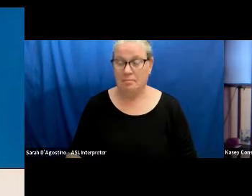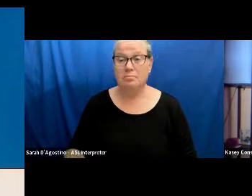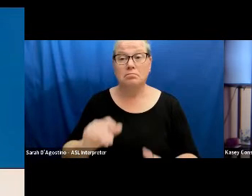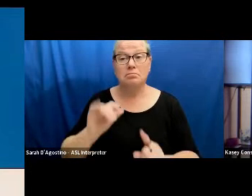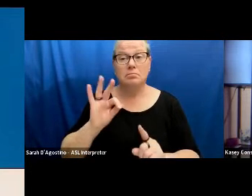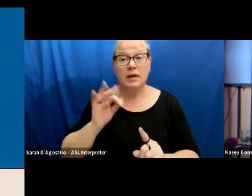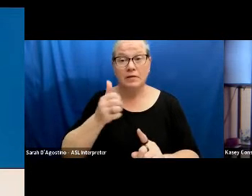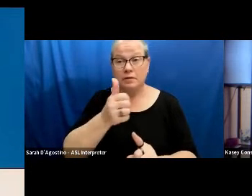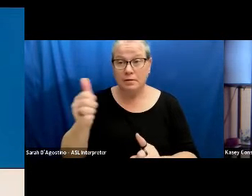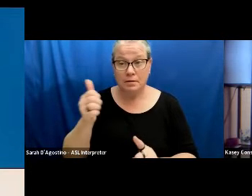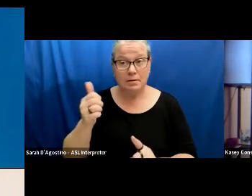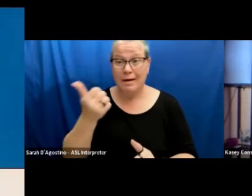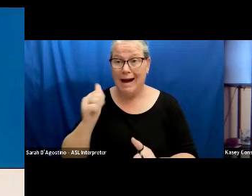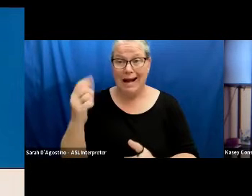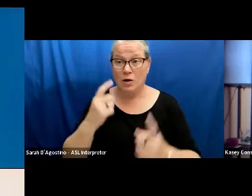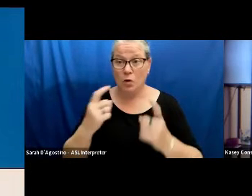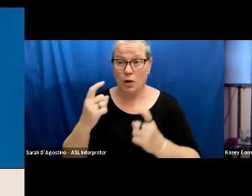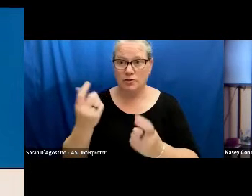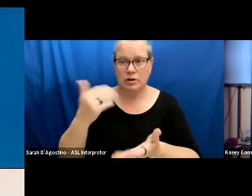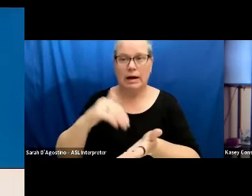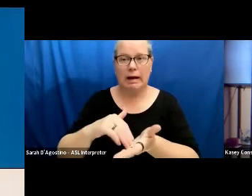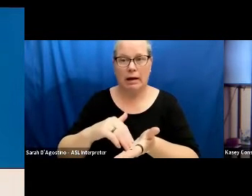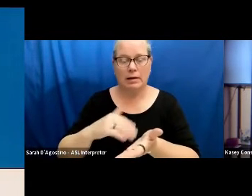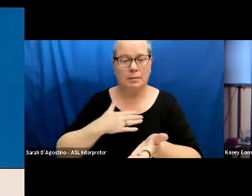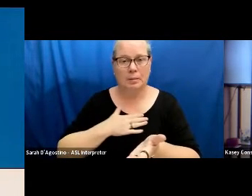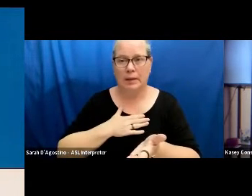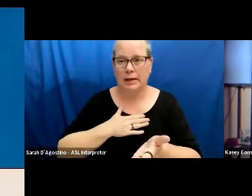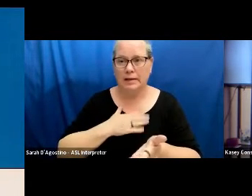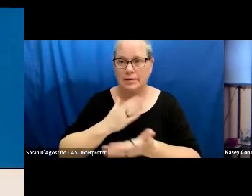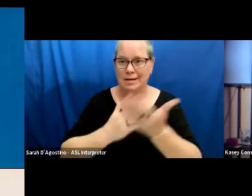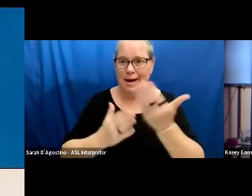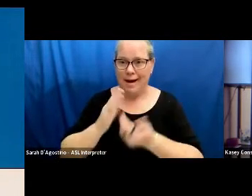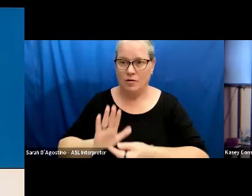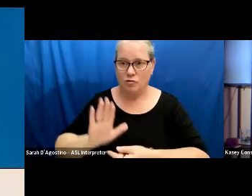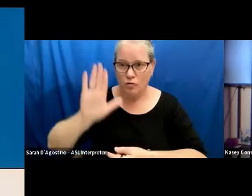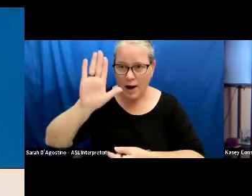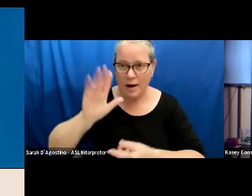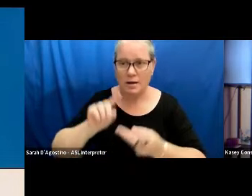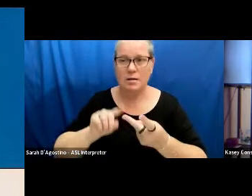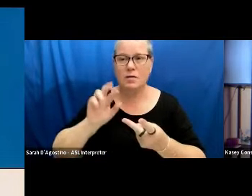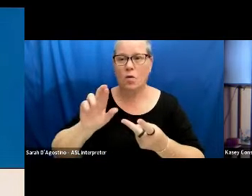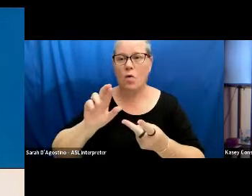again you're welcome to raise your hand or to put them in the chat